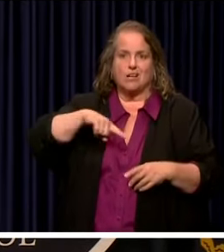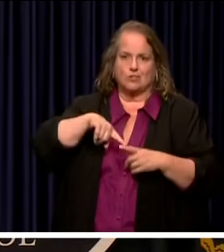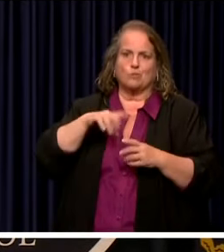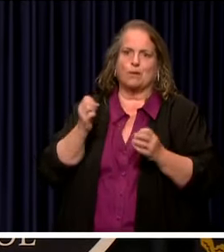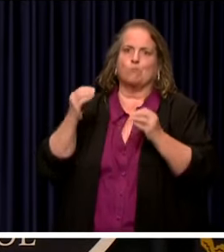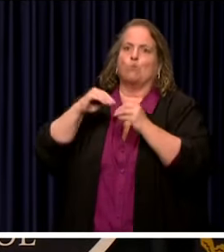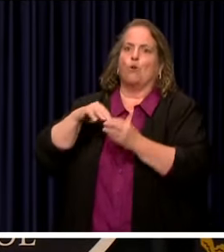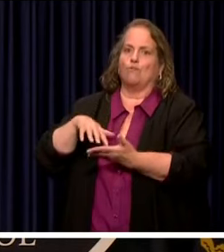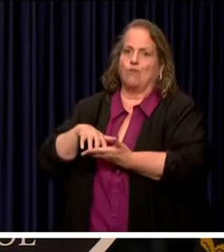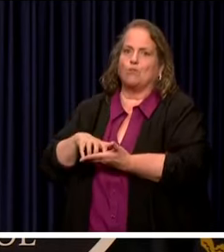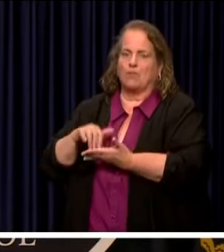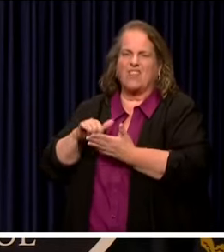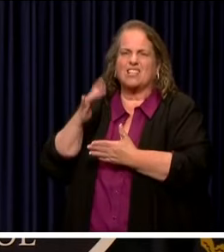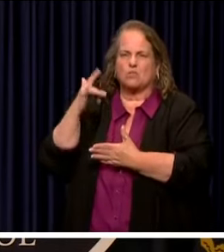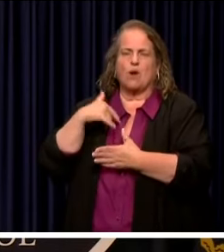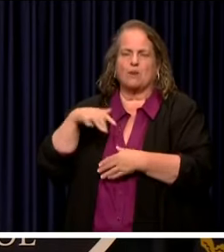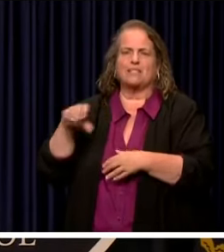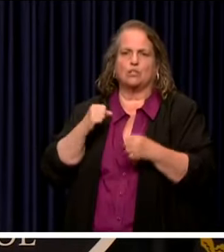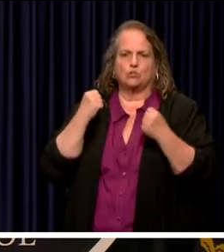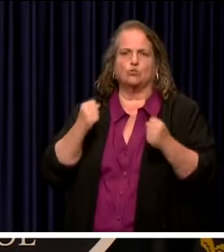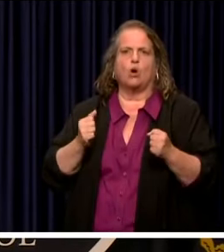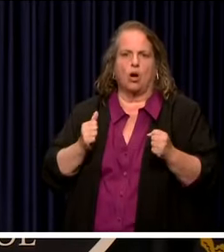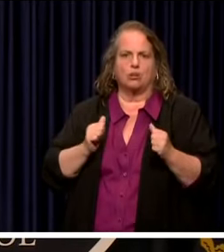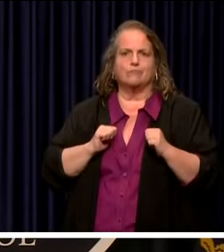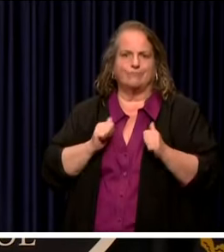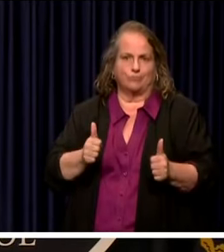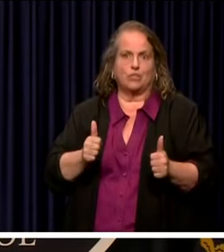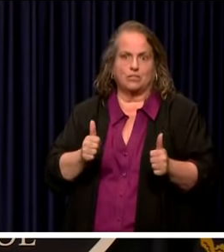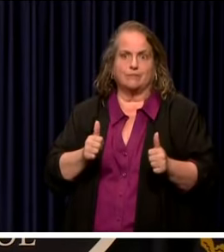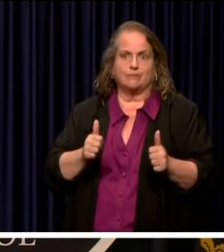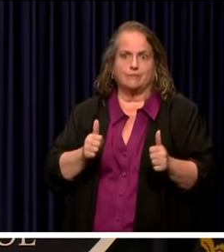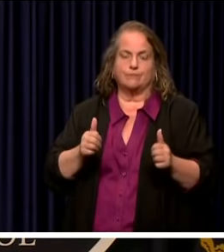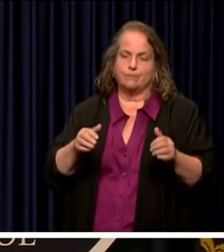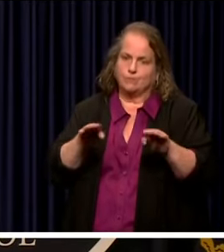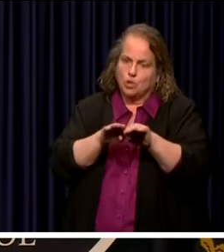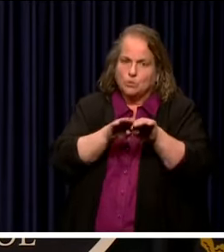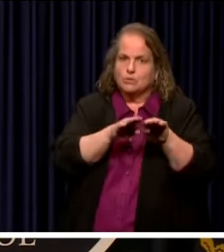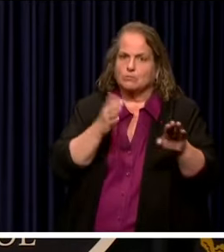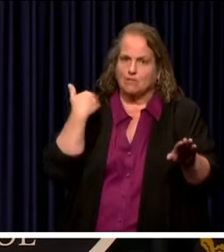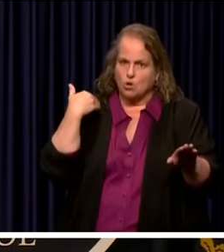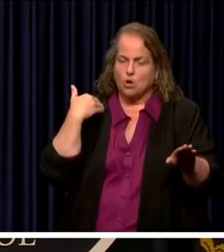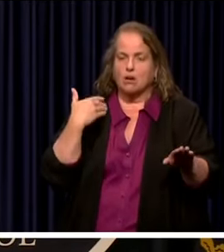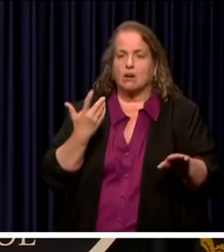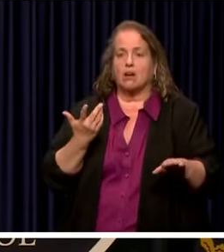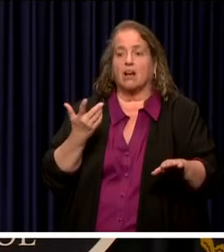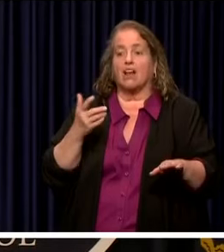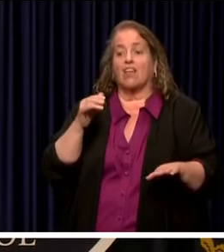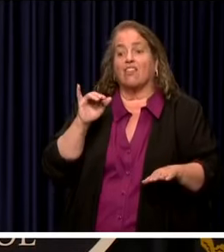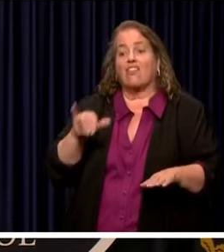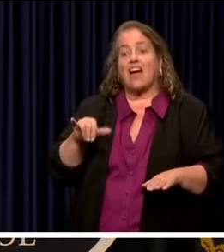CHRISTIAN CHURCH SHOWING THE TYPE OF SOCIAL DISTANCING THAT